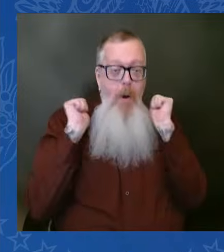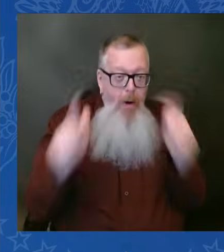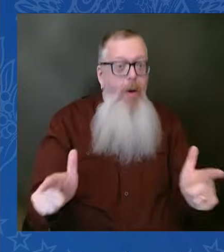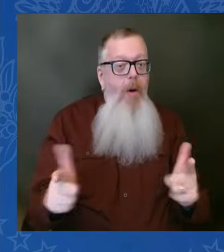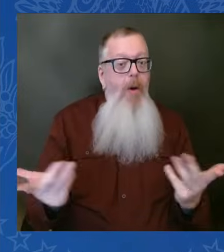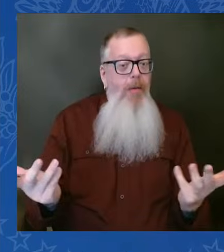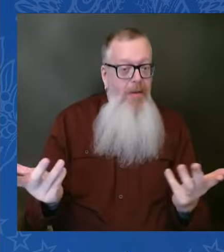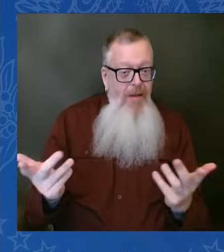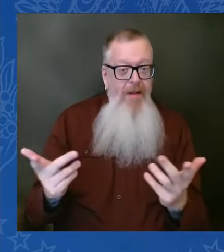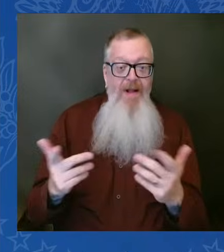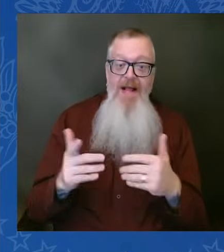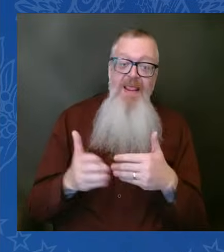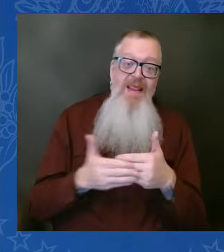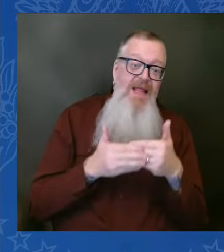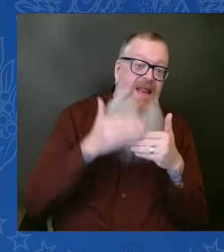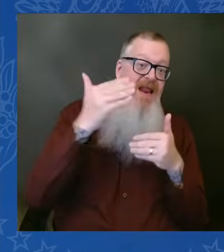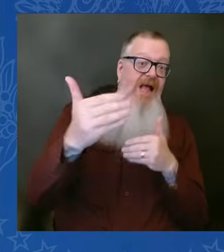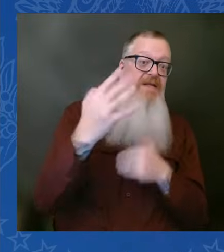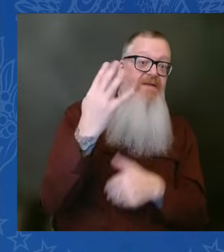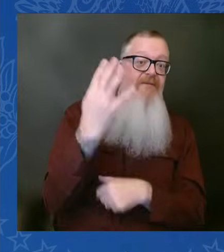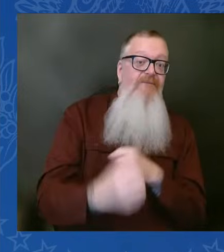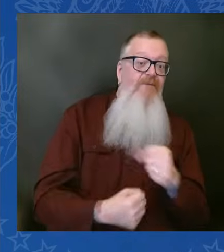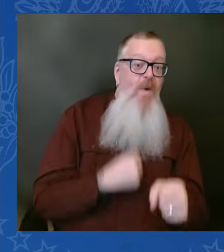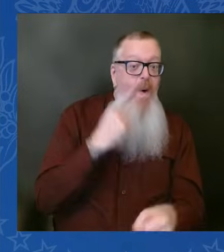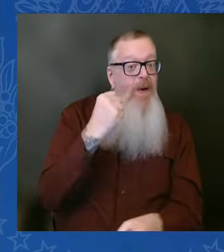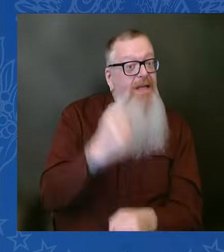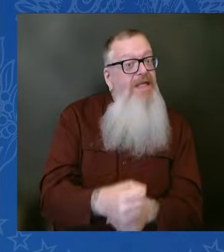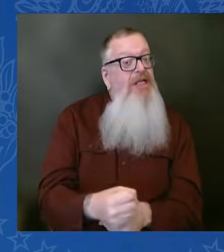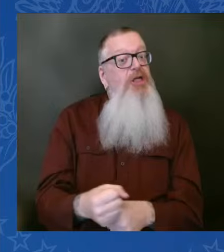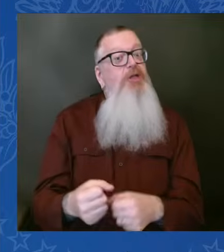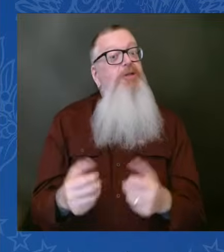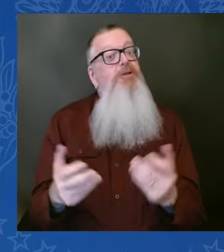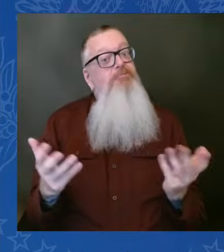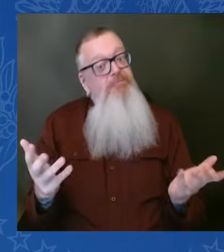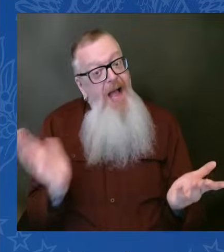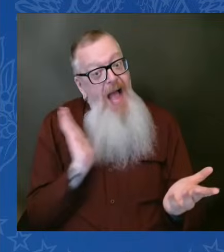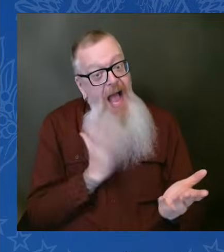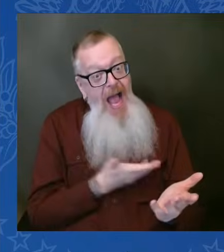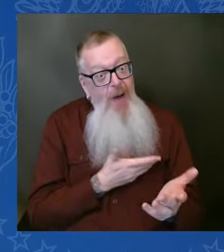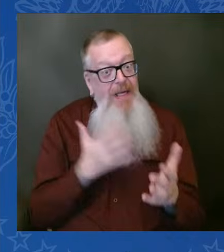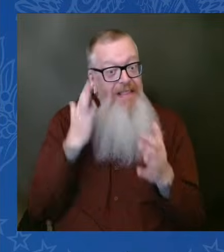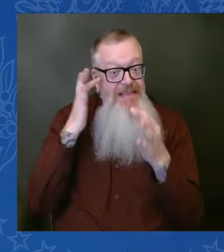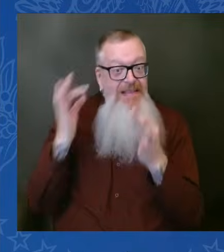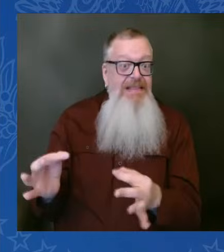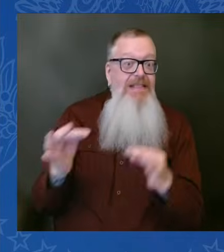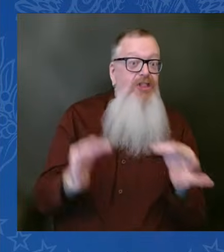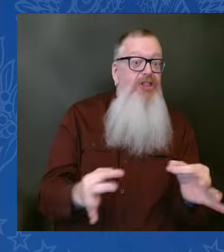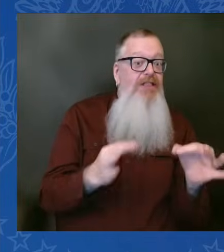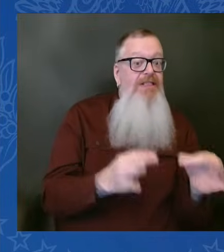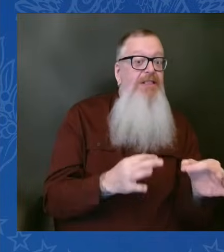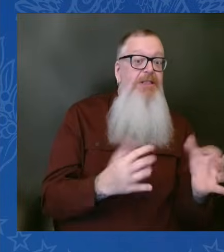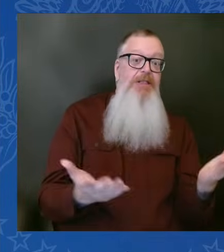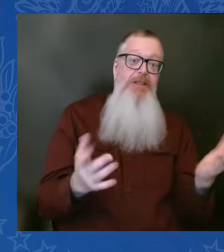have been transformative to the nation. But I tell you what, what stunned me -- and it’s not -- I’m not being a hyper-American here --